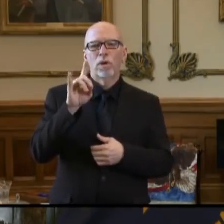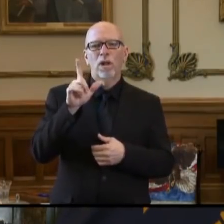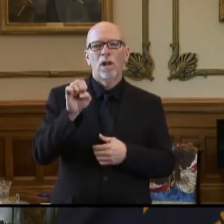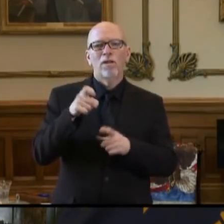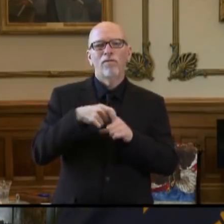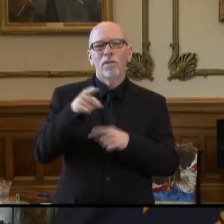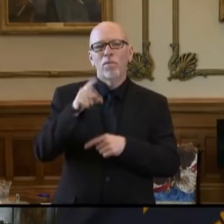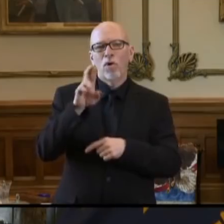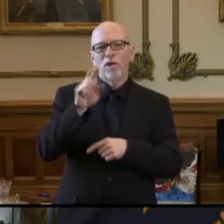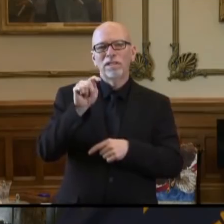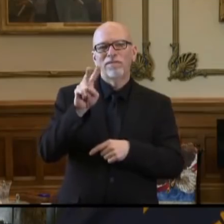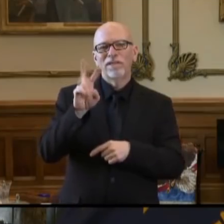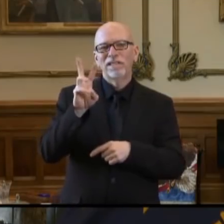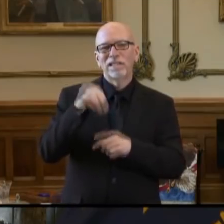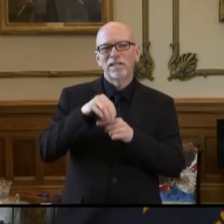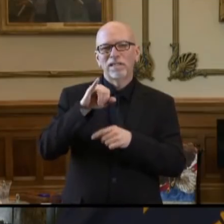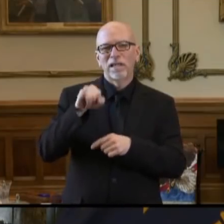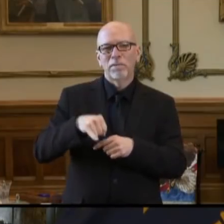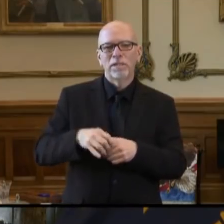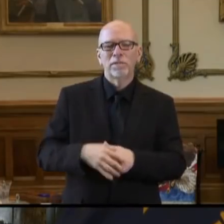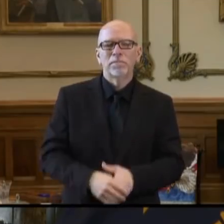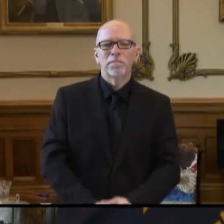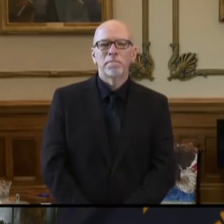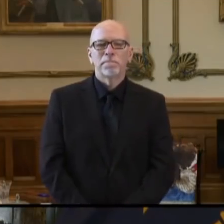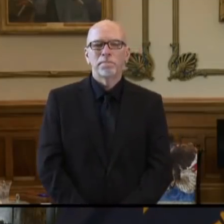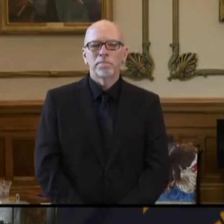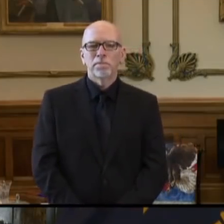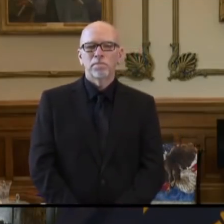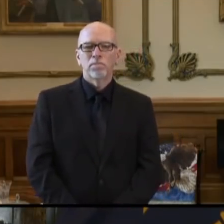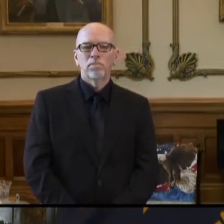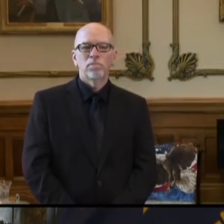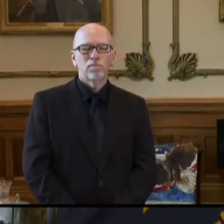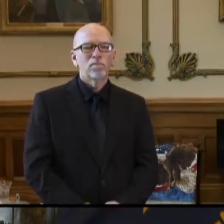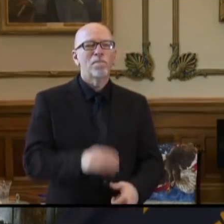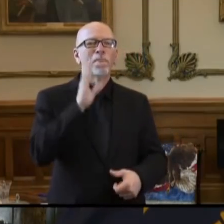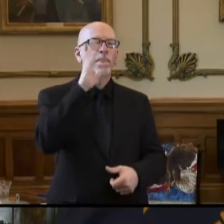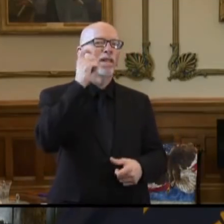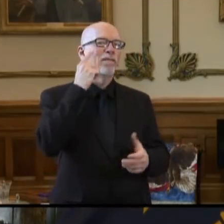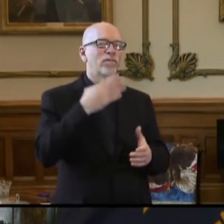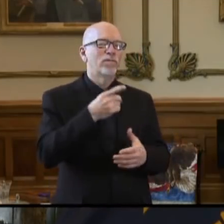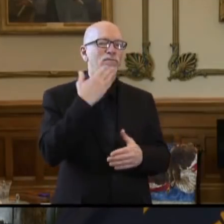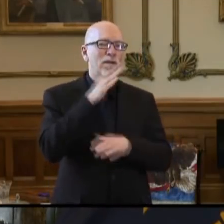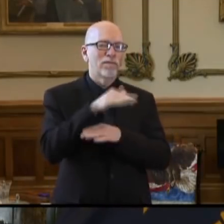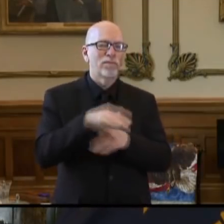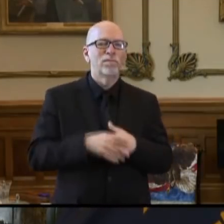. WHICH TV WILL COME BACK TO YOU? CAMERON RIDDLE OF OUR TV SIX